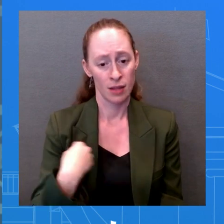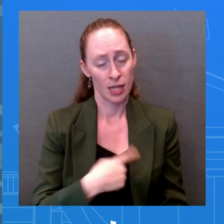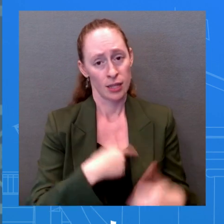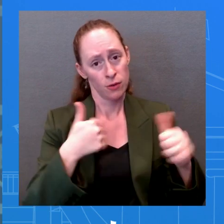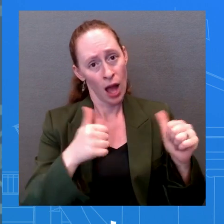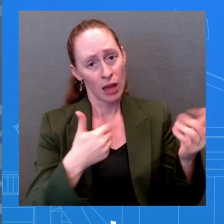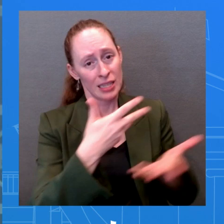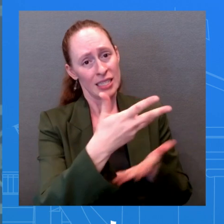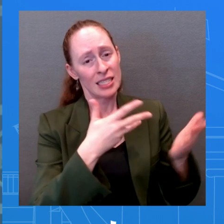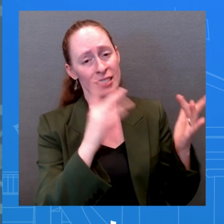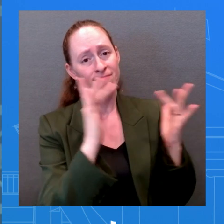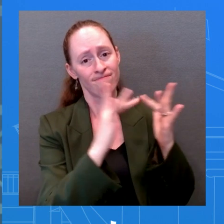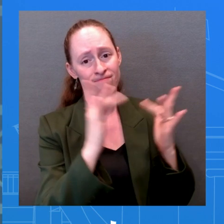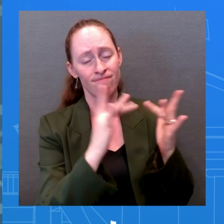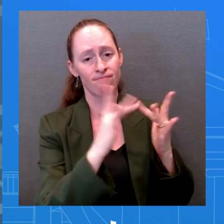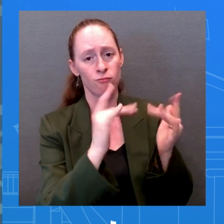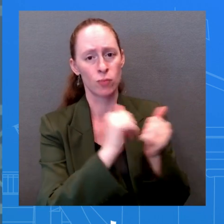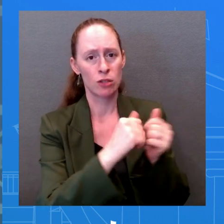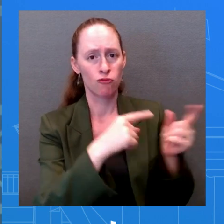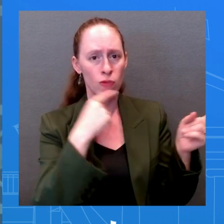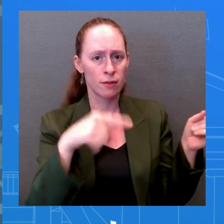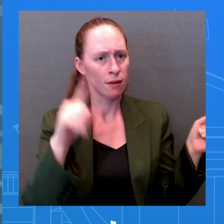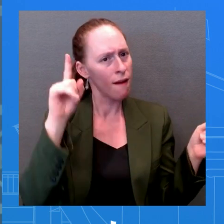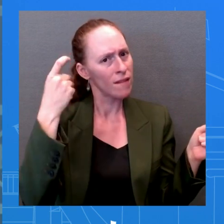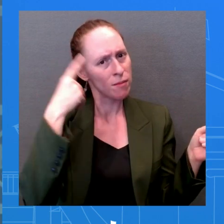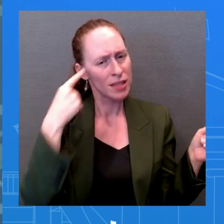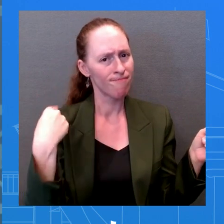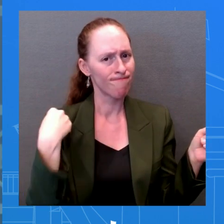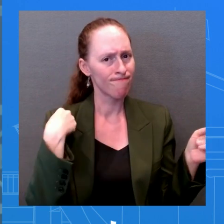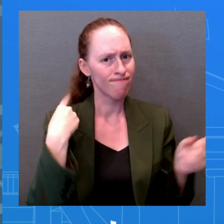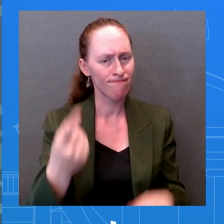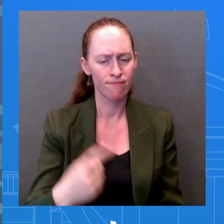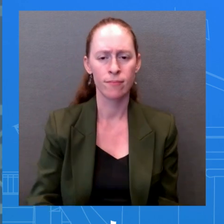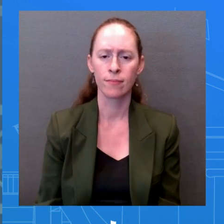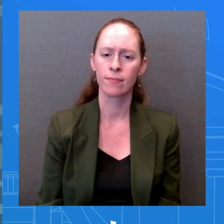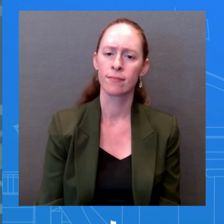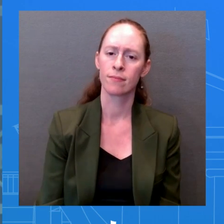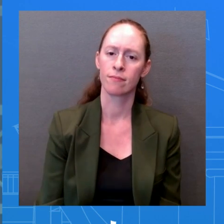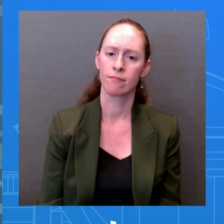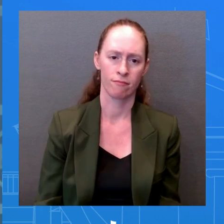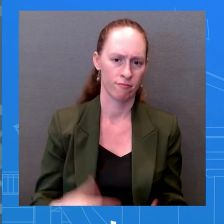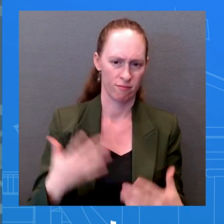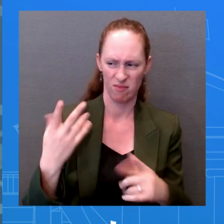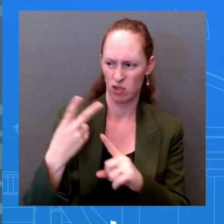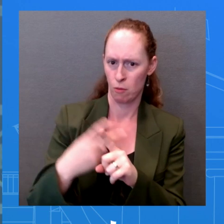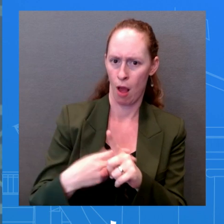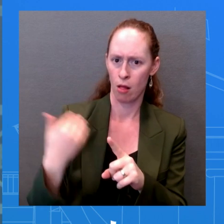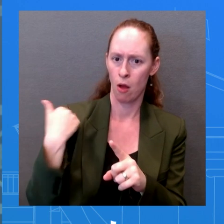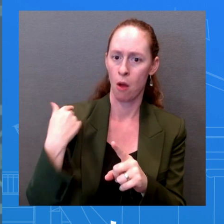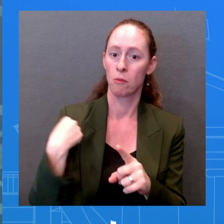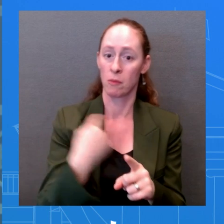We made a significant offer a couple of months ago through the same channels we used for Trevor Reed.